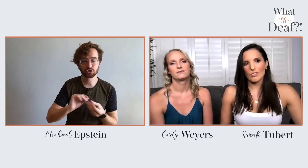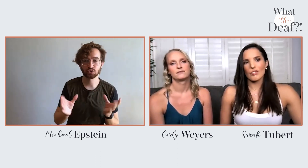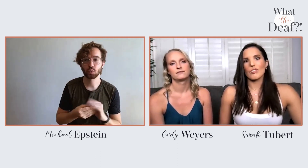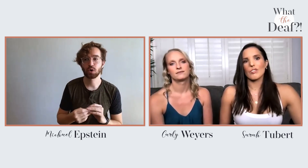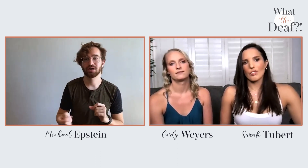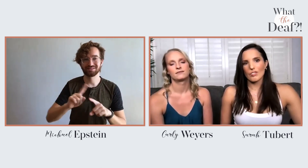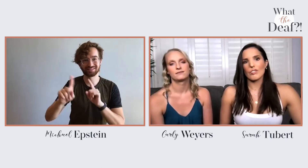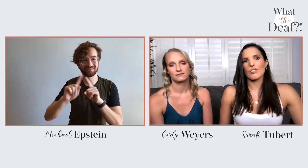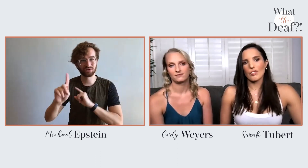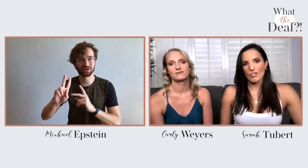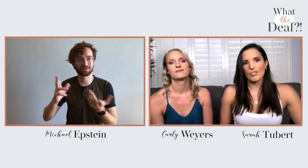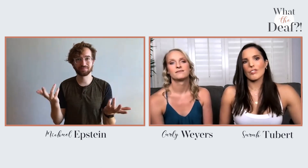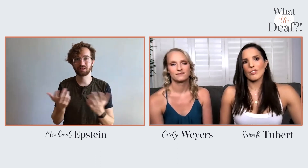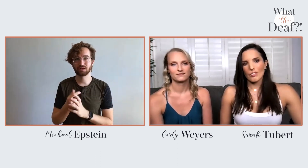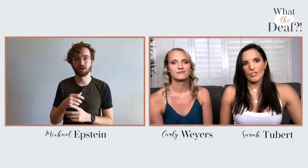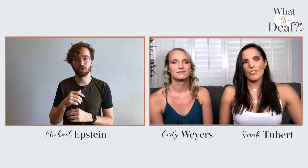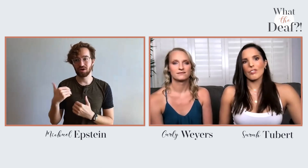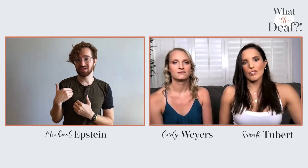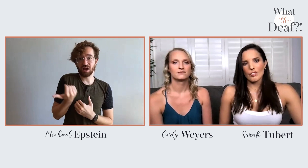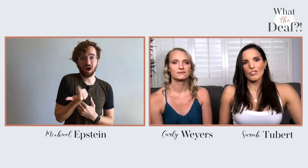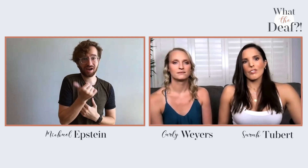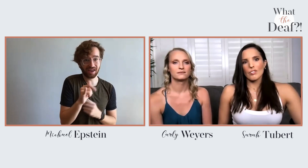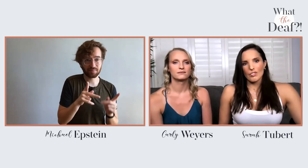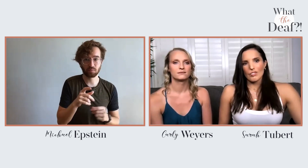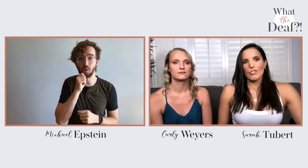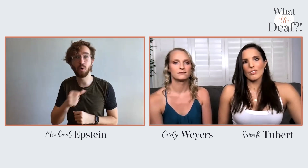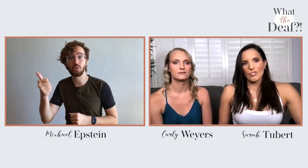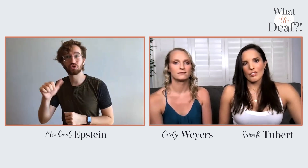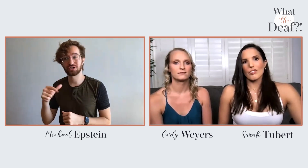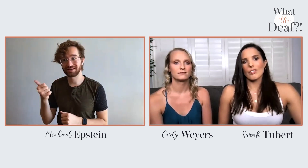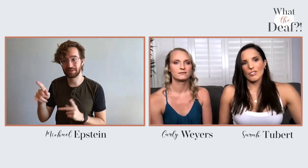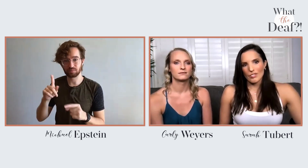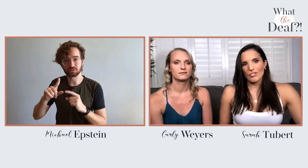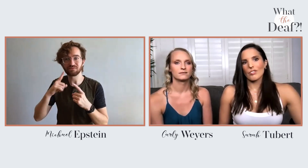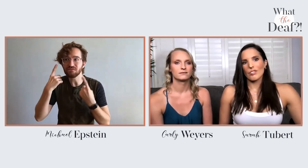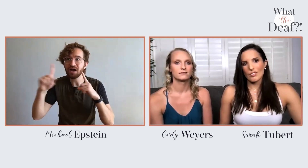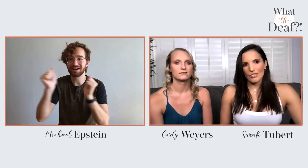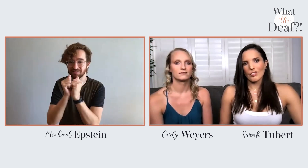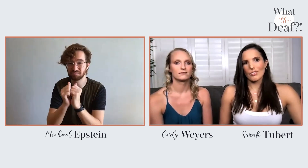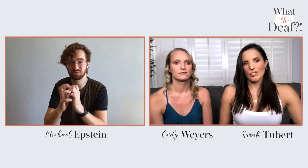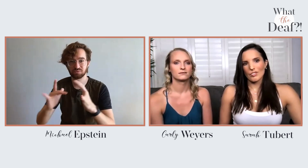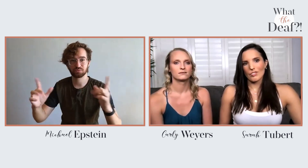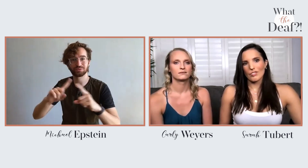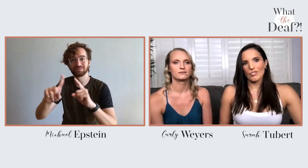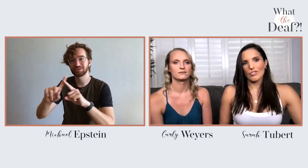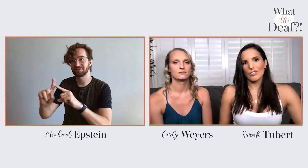different age groups, young gay people, older gay people. Finally, they have diversified those films.